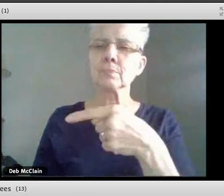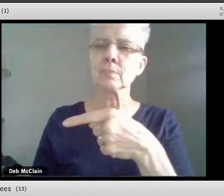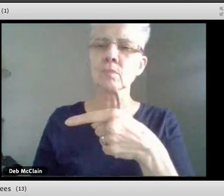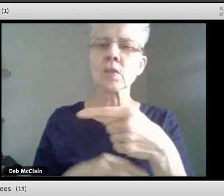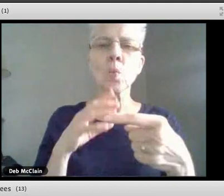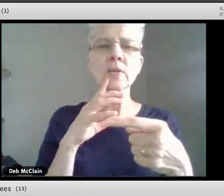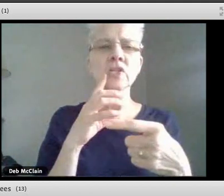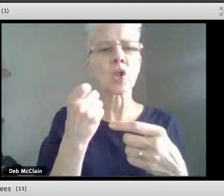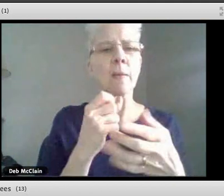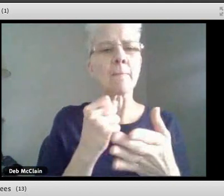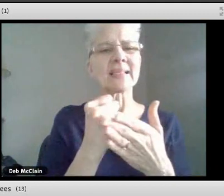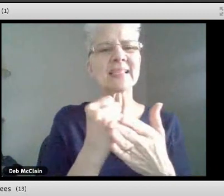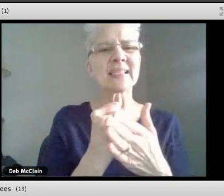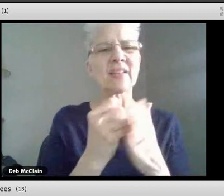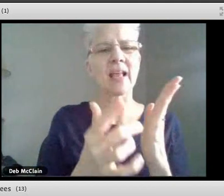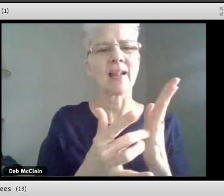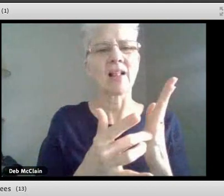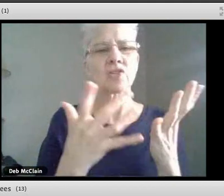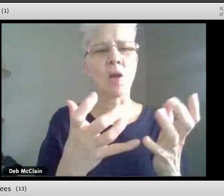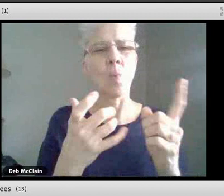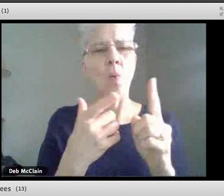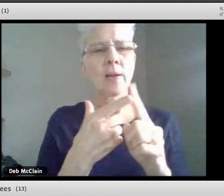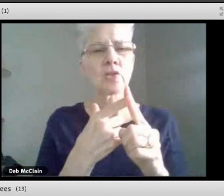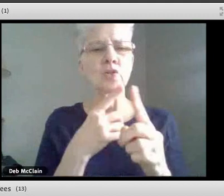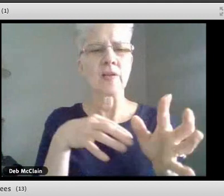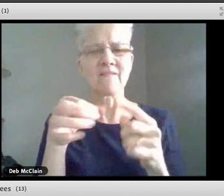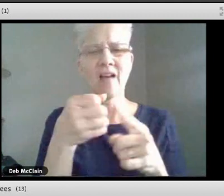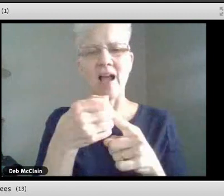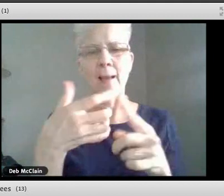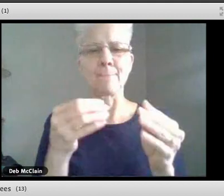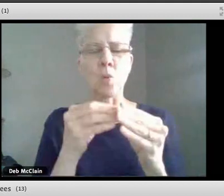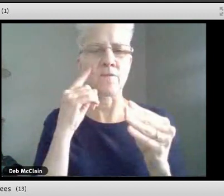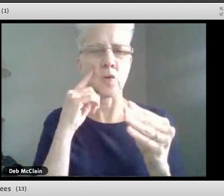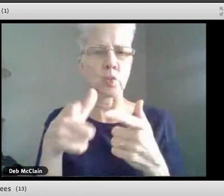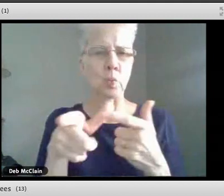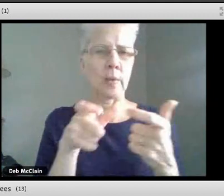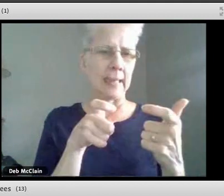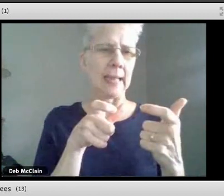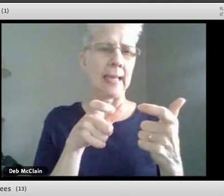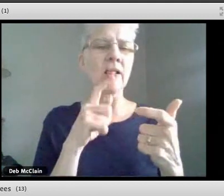and I just wanted to define that for you just really quickly. There's some that's no-tech, right,